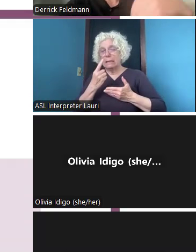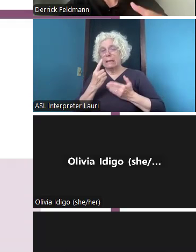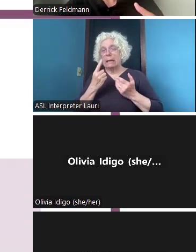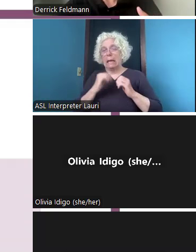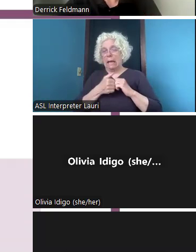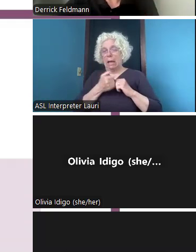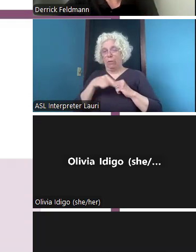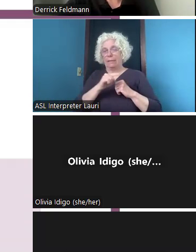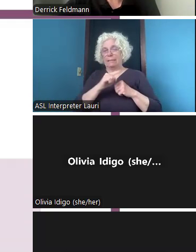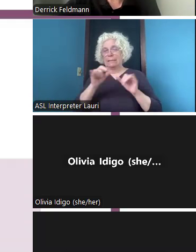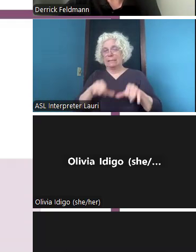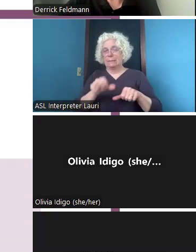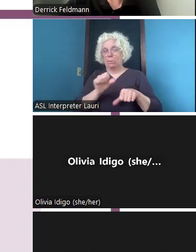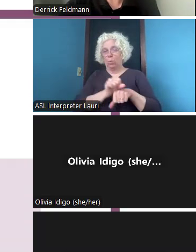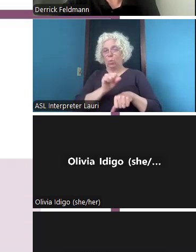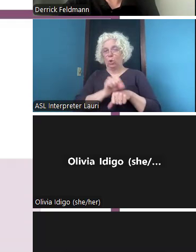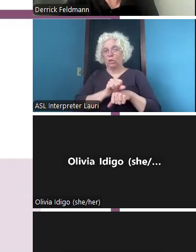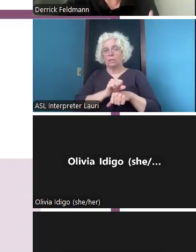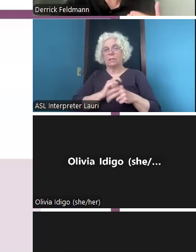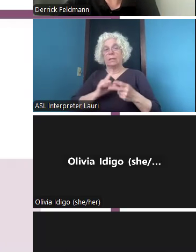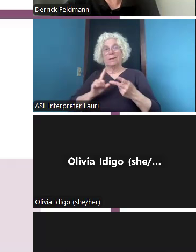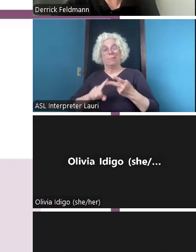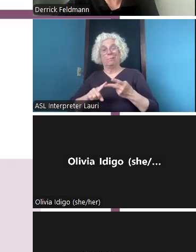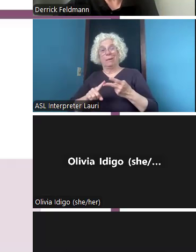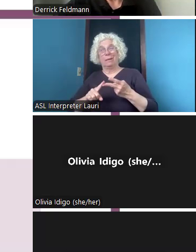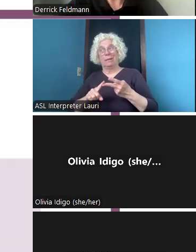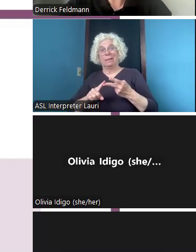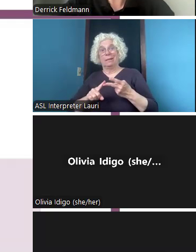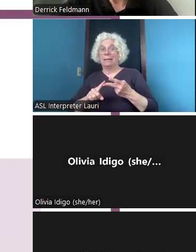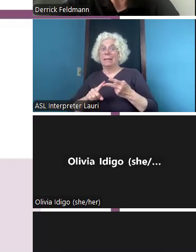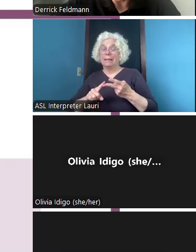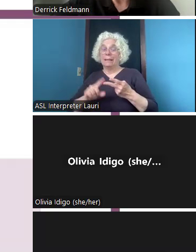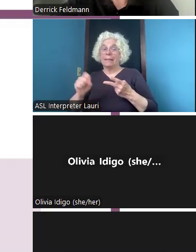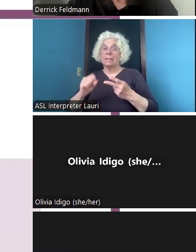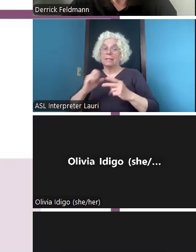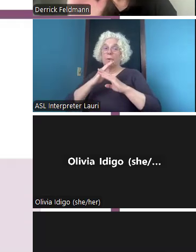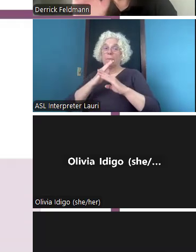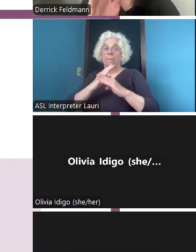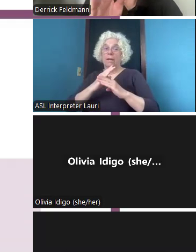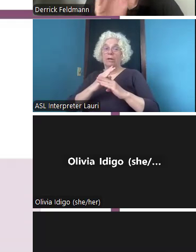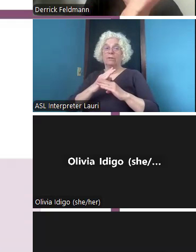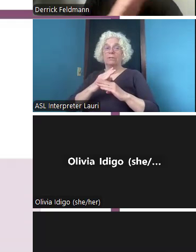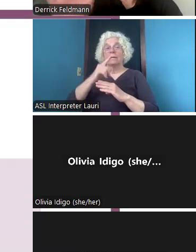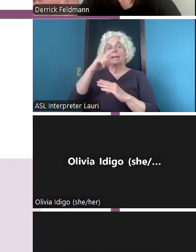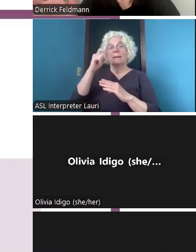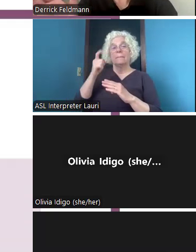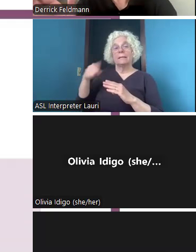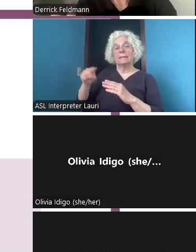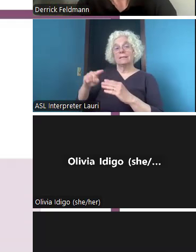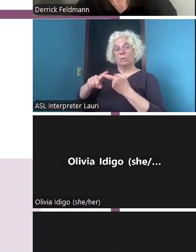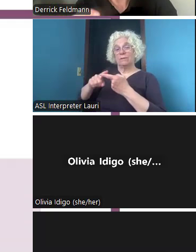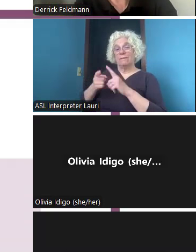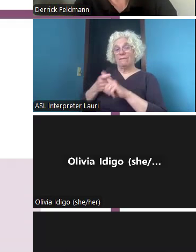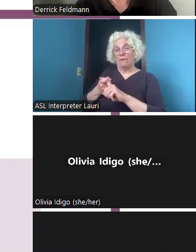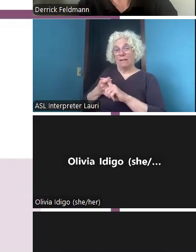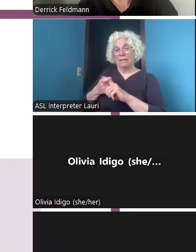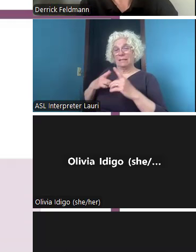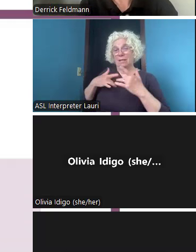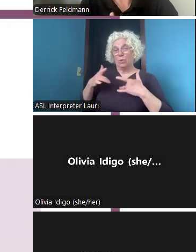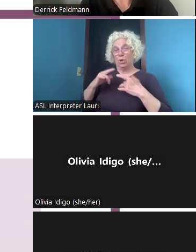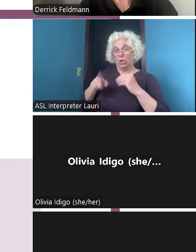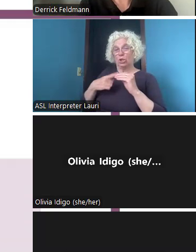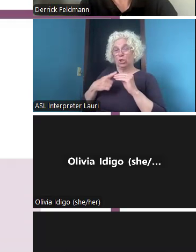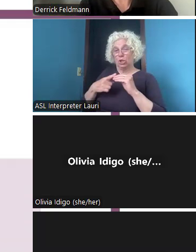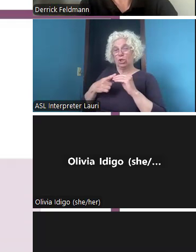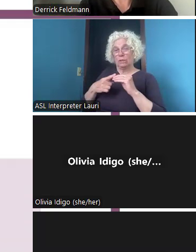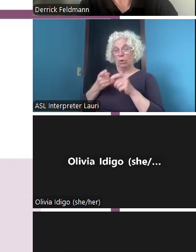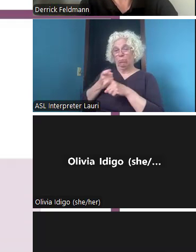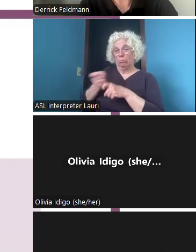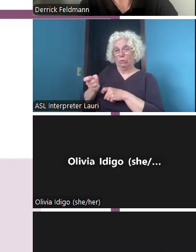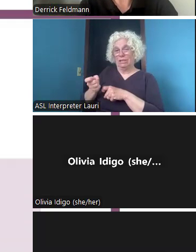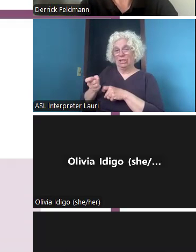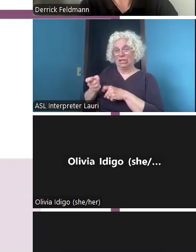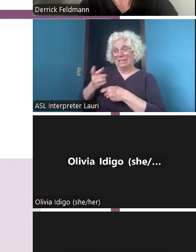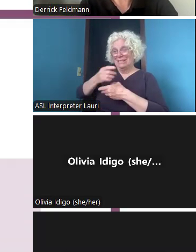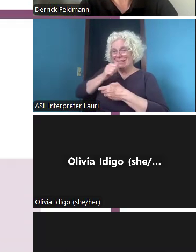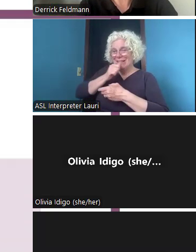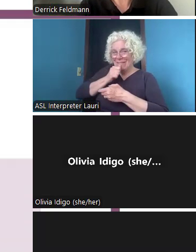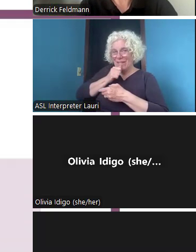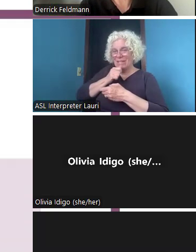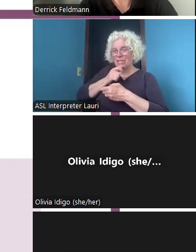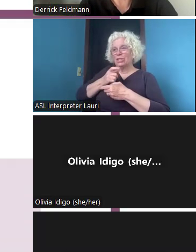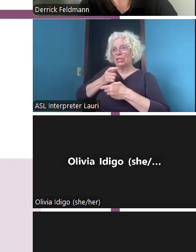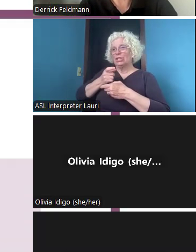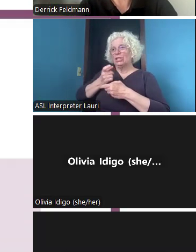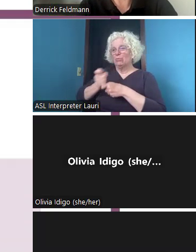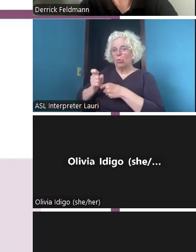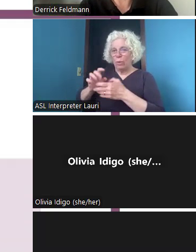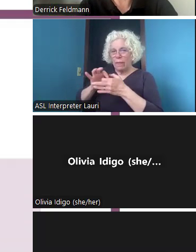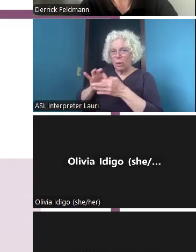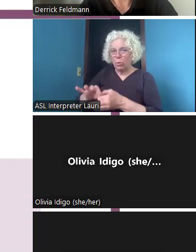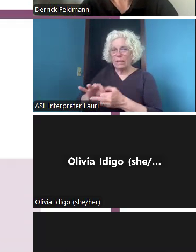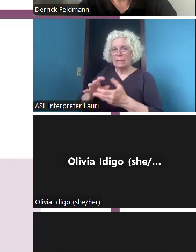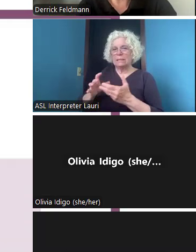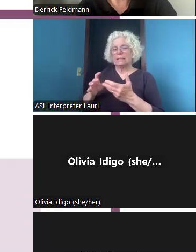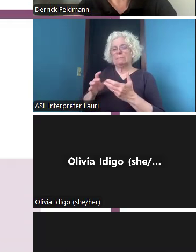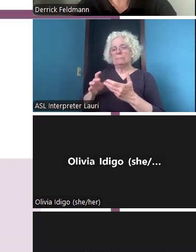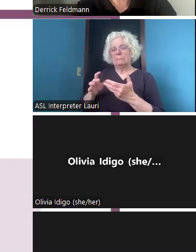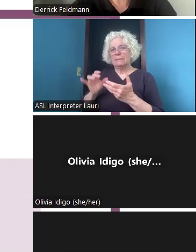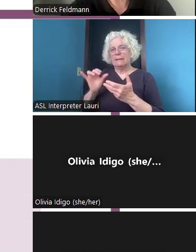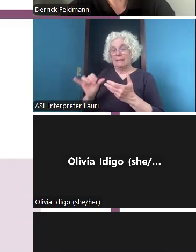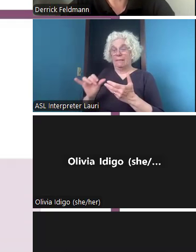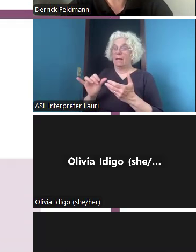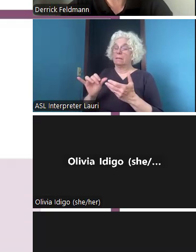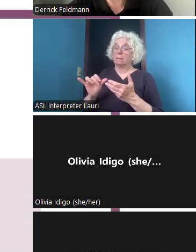But on the other side, the barriers were quite there in that remember, our friends--the friends trusted messenger category--had the biggest barrier around breaching that confidentiality that support that loved one overall.